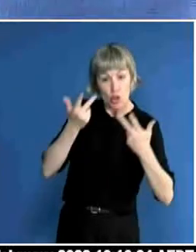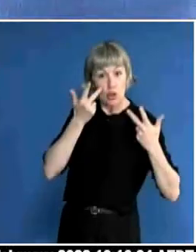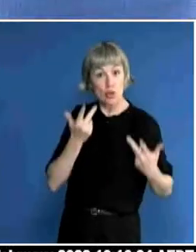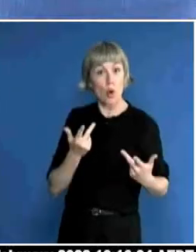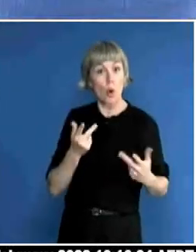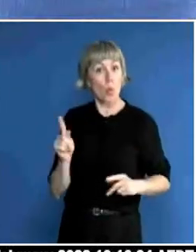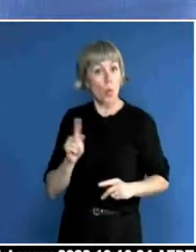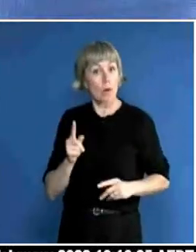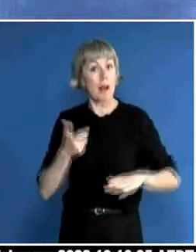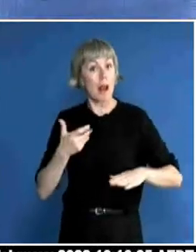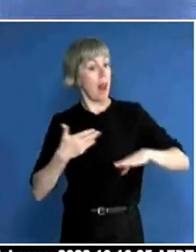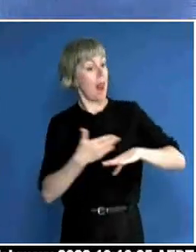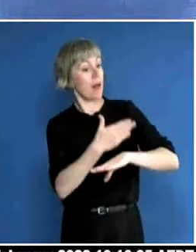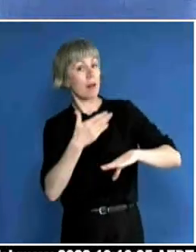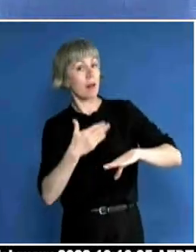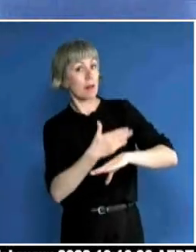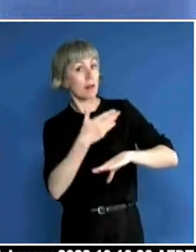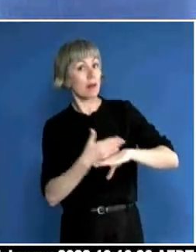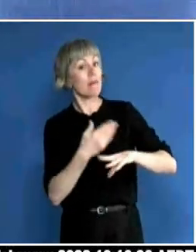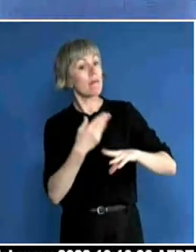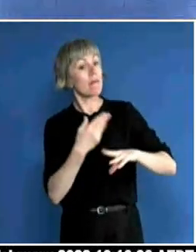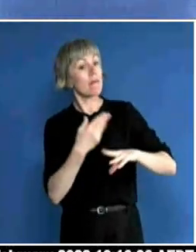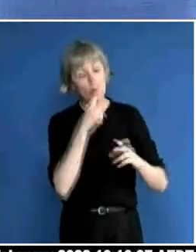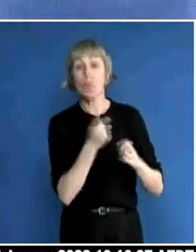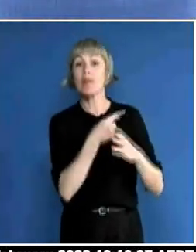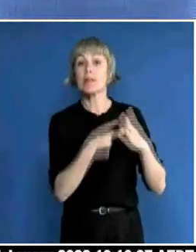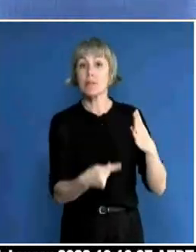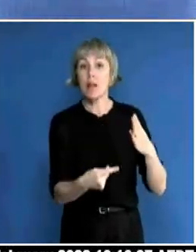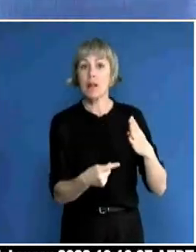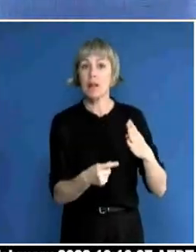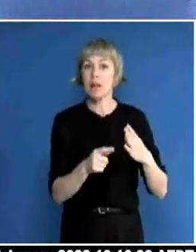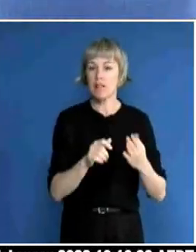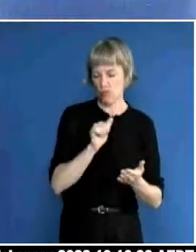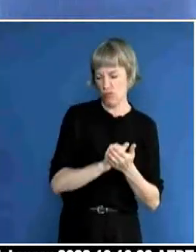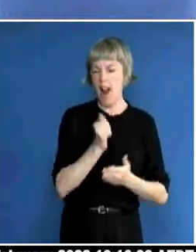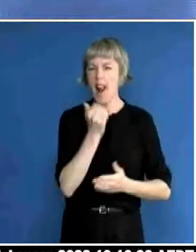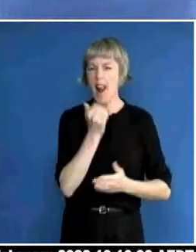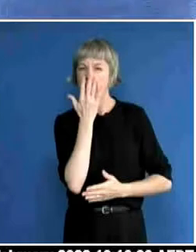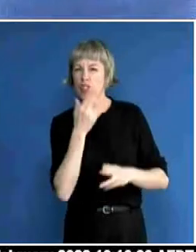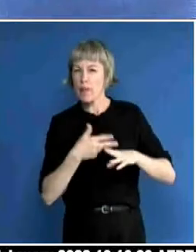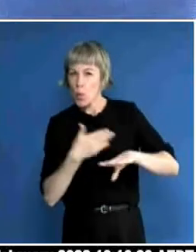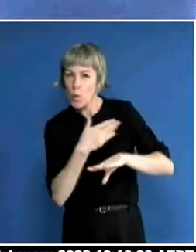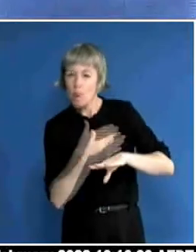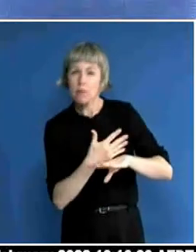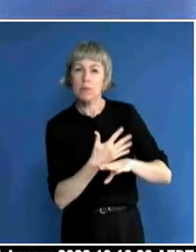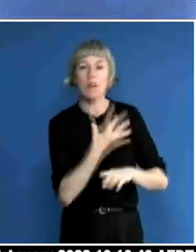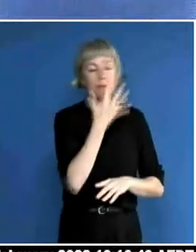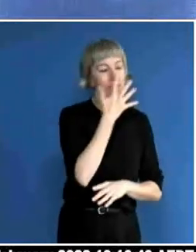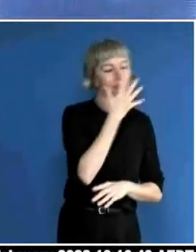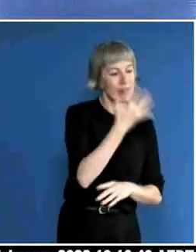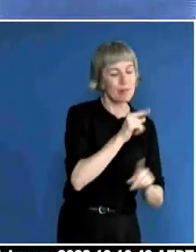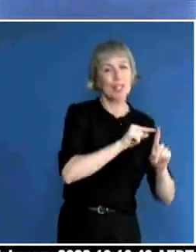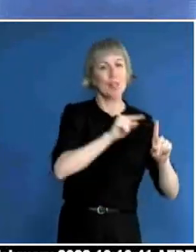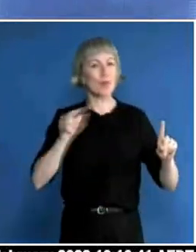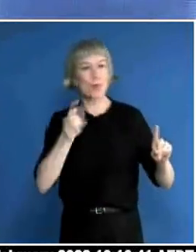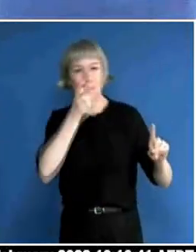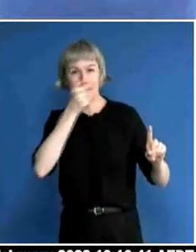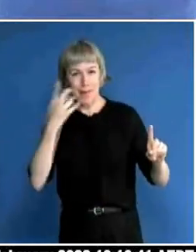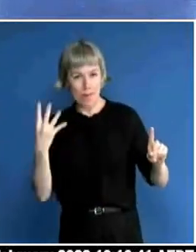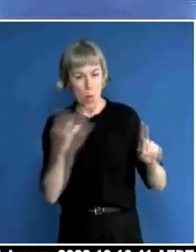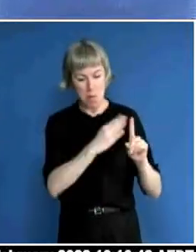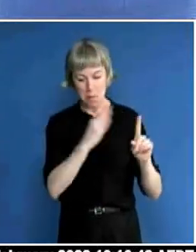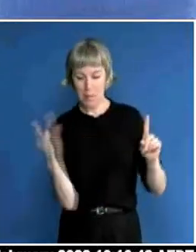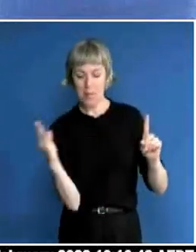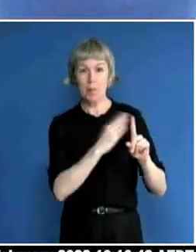disability of working age, being between 15 and 64 years of age, is 53.4 per cent.